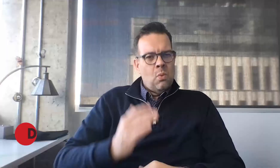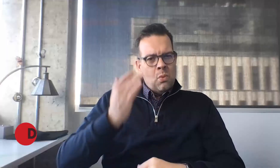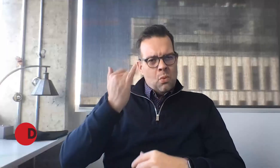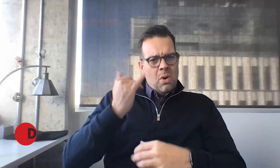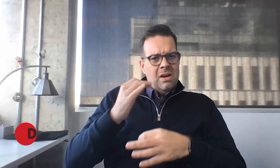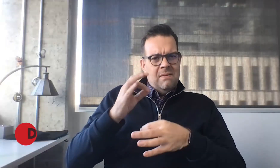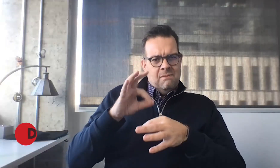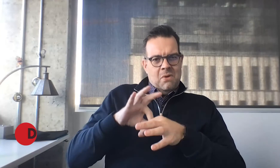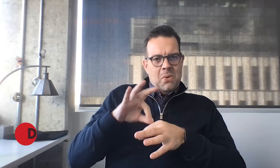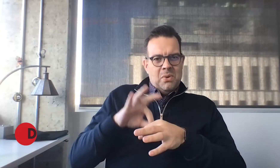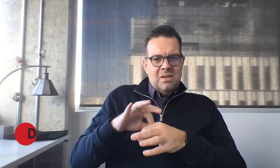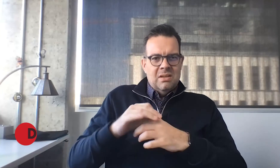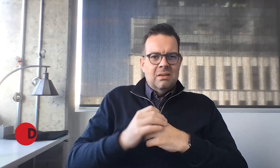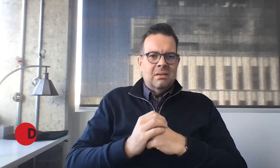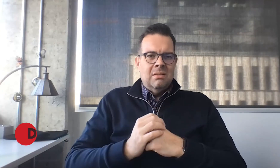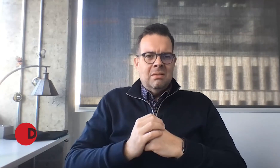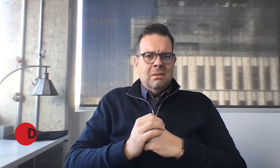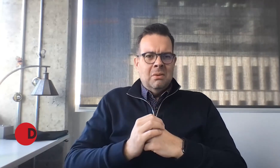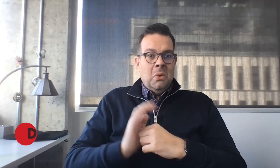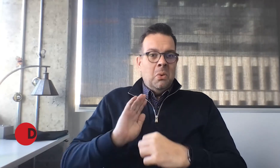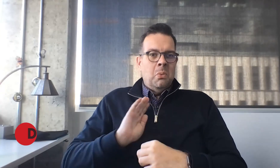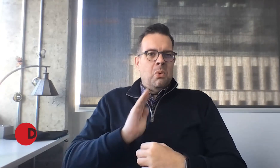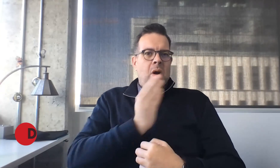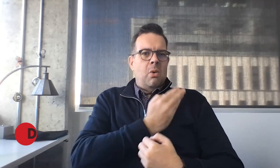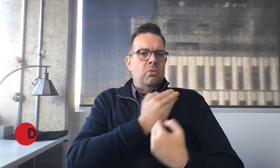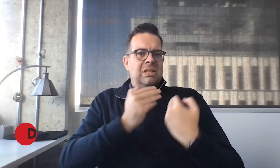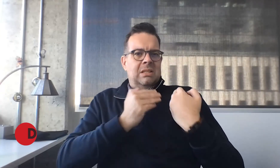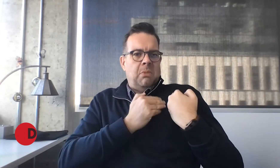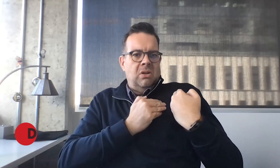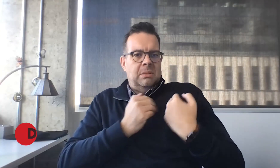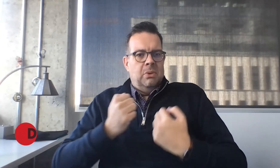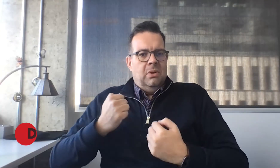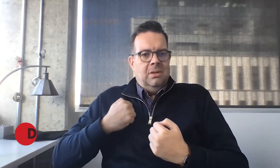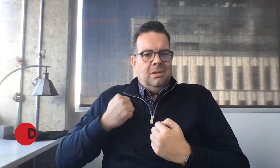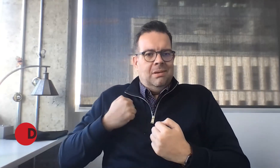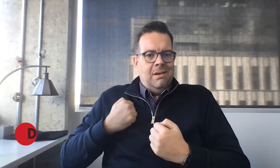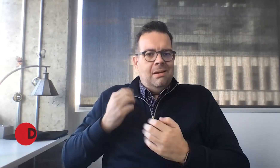Why vote? It is our responsibility as Canadians.